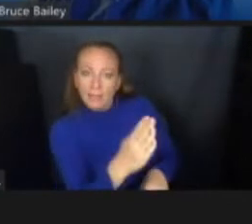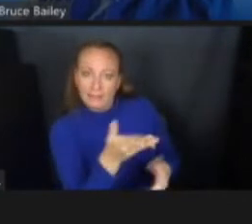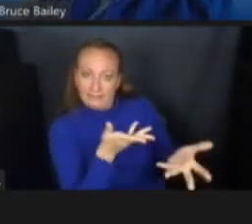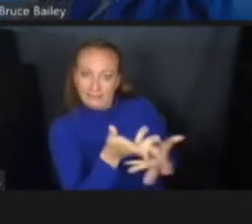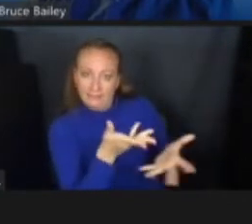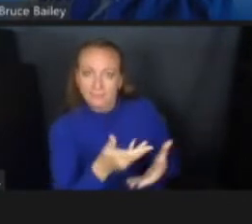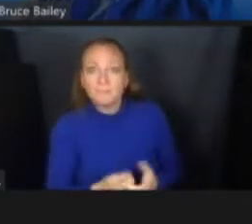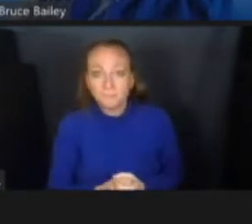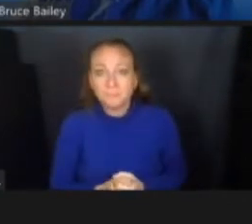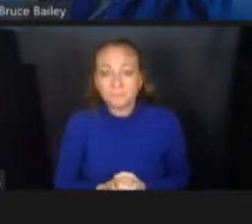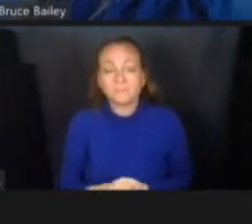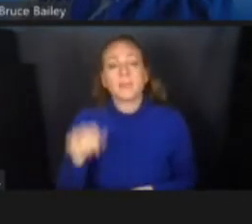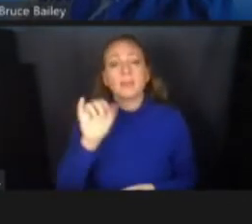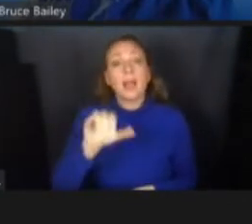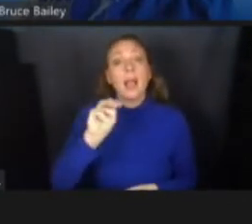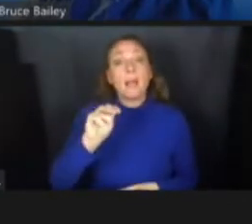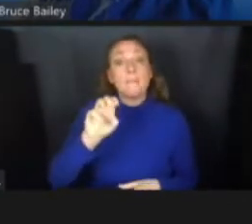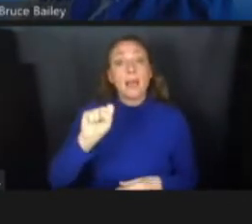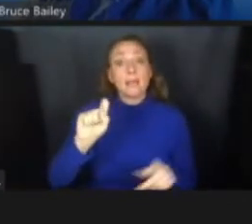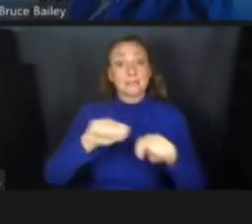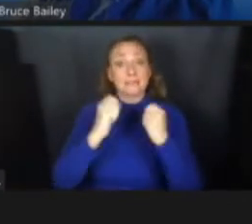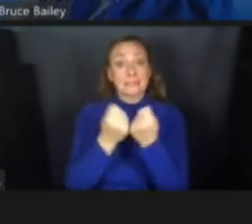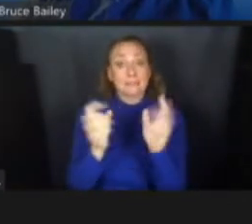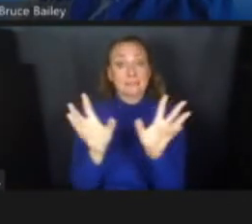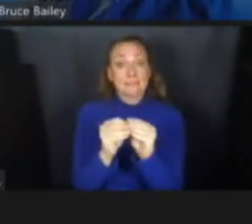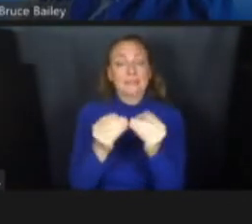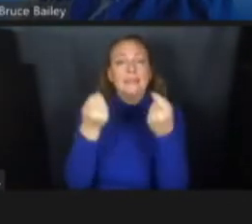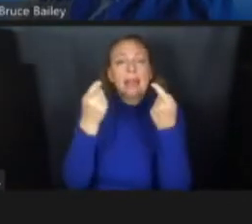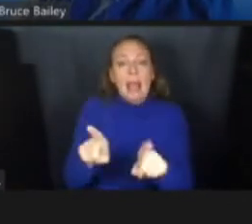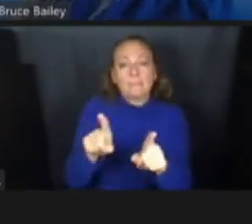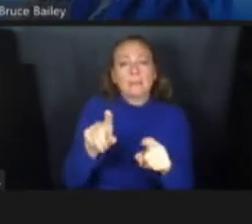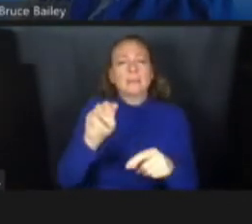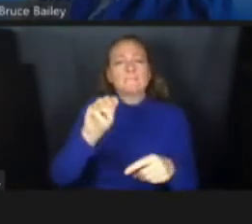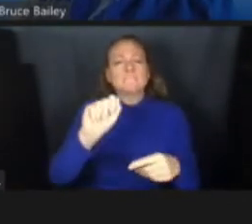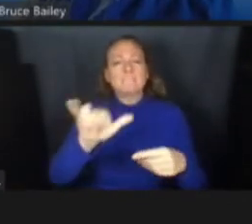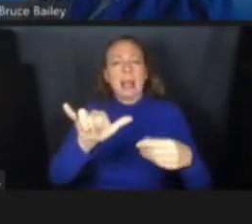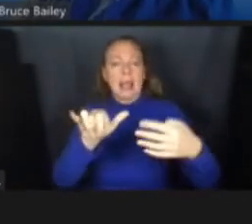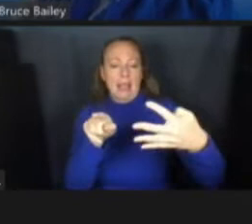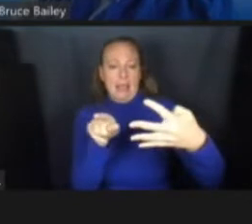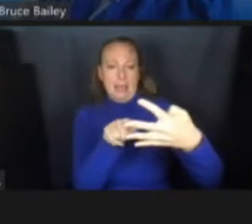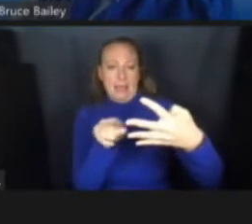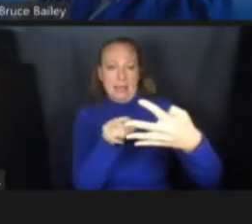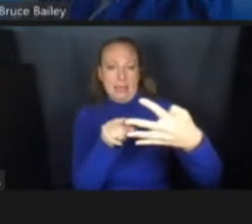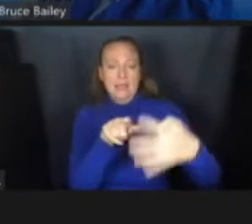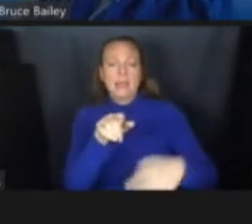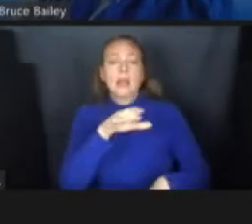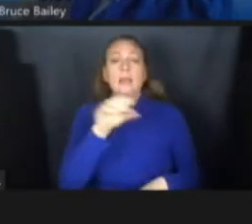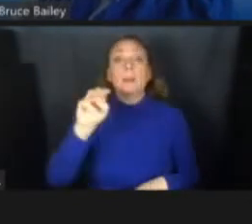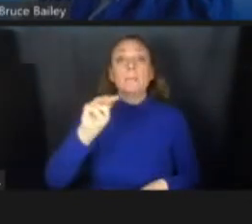That MS Teams meeting was in mid-May, and Microsoft collected all of the discussed issues.